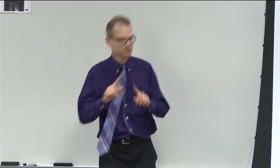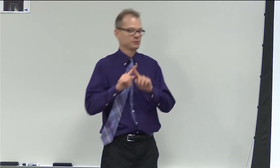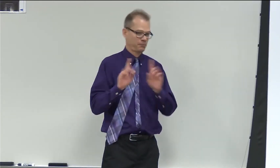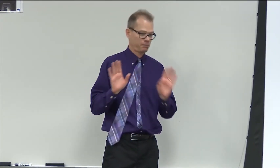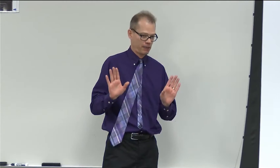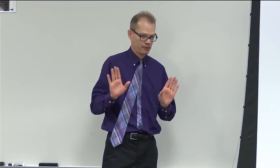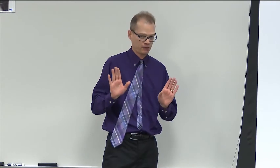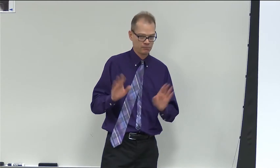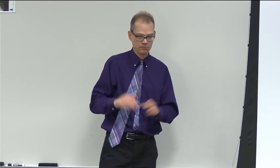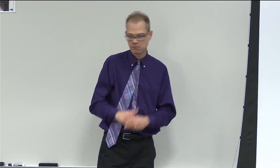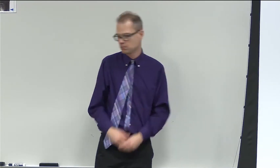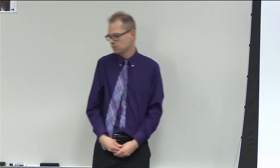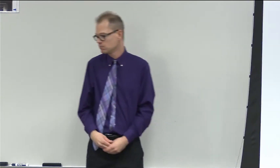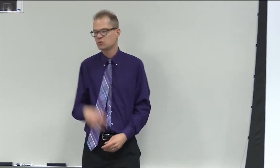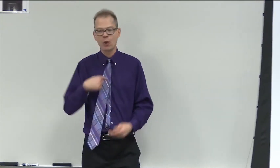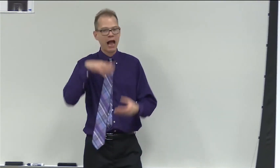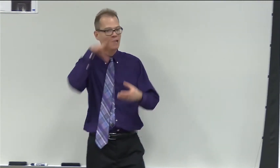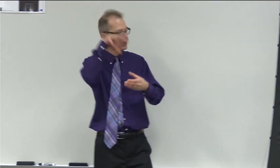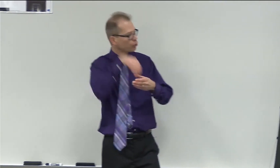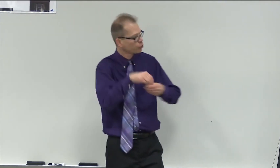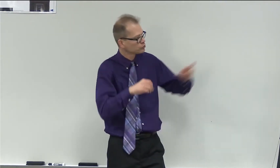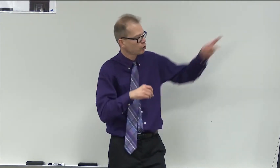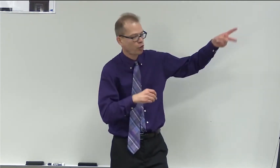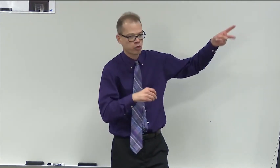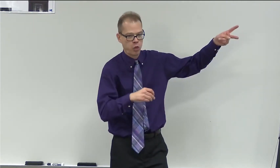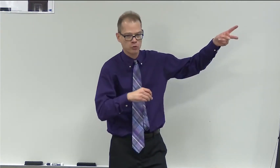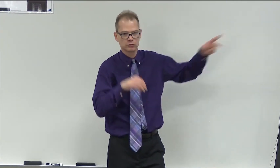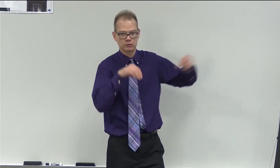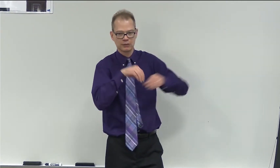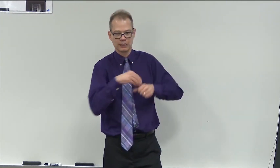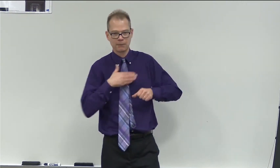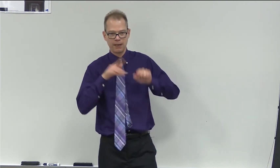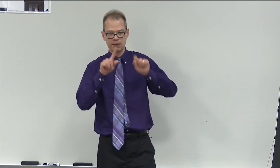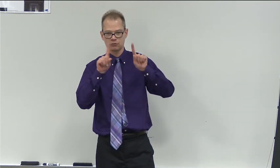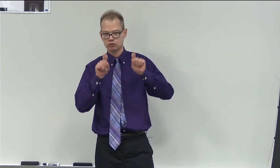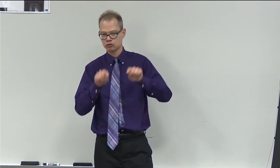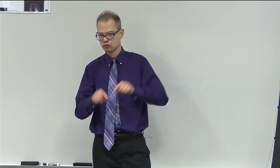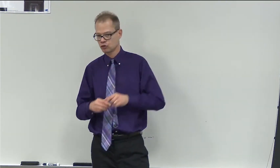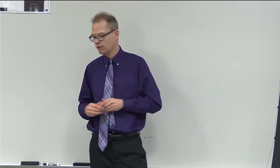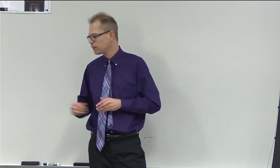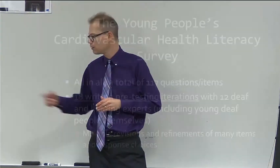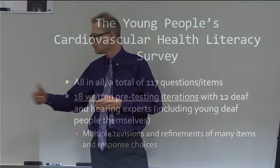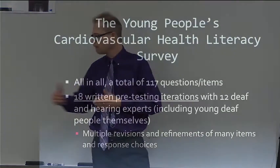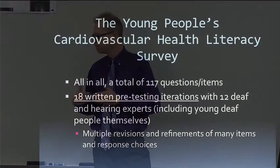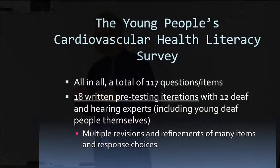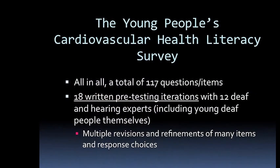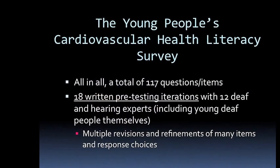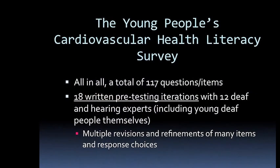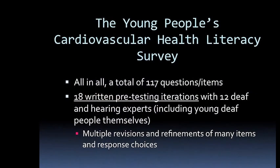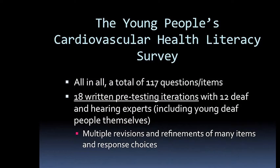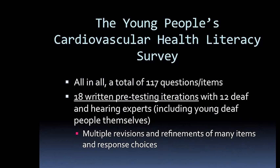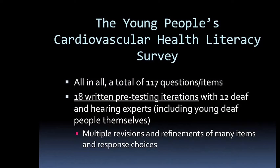Not always the best decisions, but at least you're confident. Uh...Those two had been included in my survey.